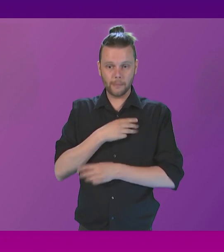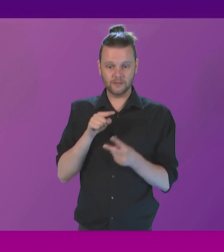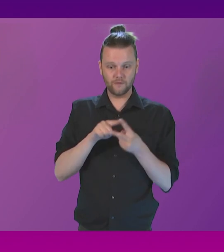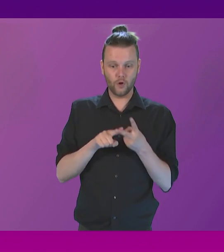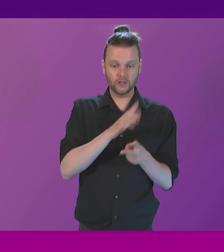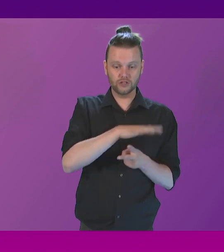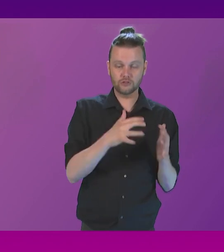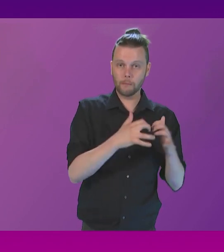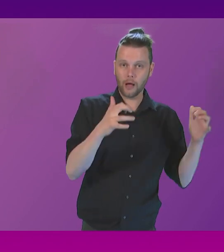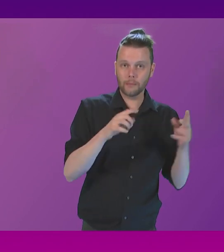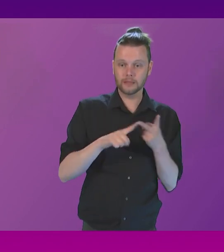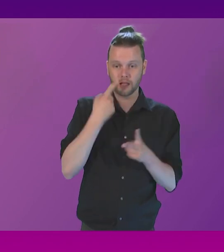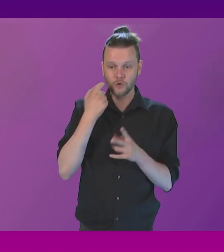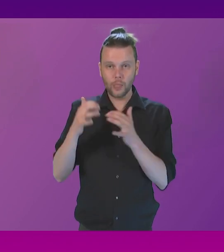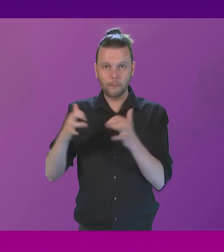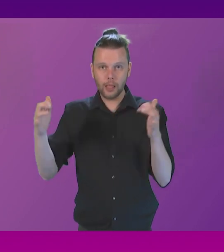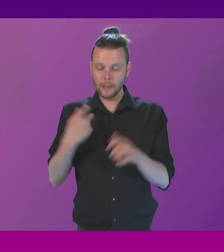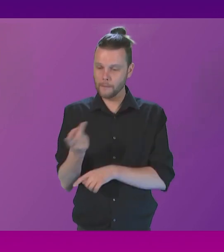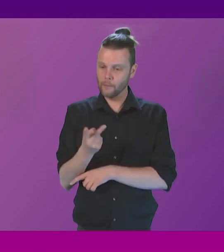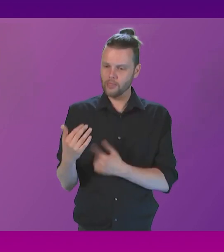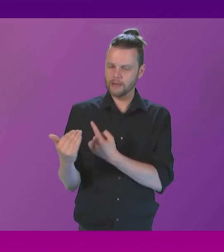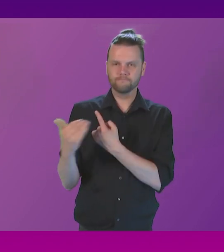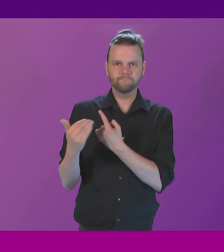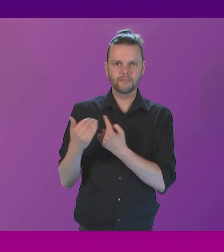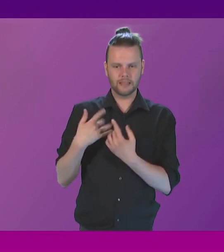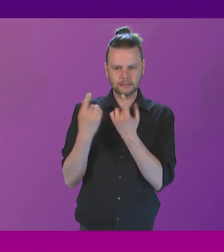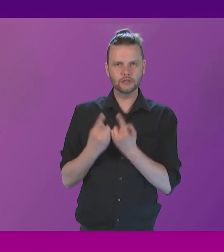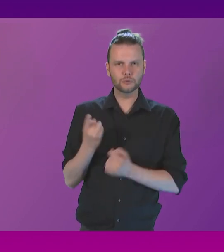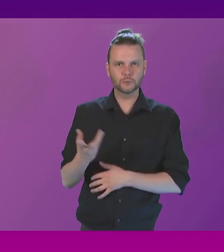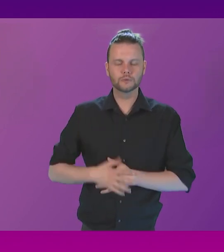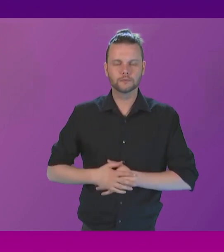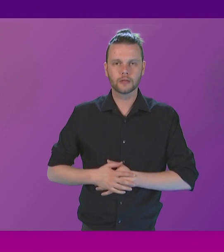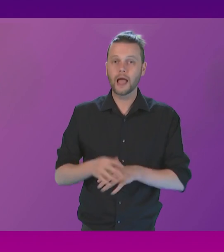Parliament and the Scottish Youth Parliament pressed us on the matter. I do not want to